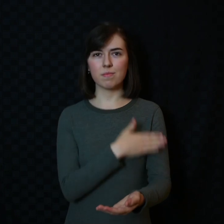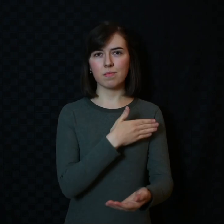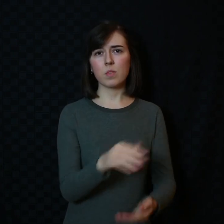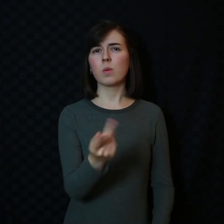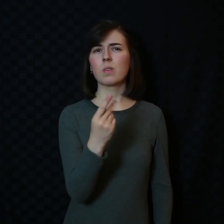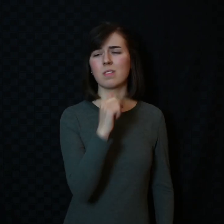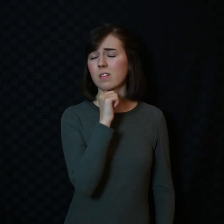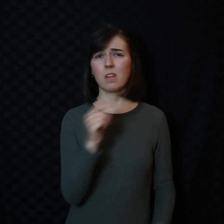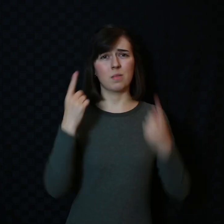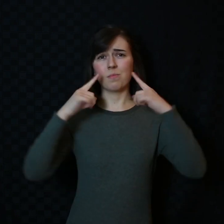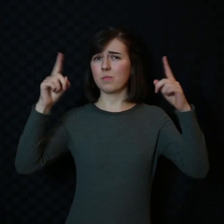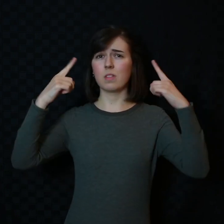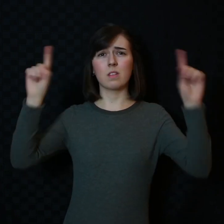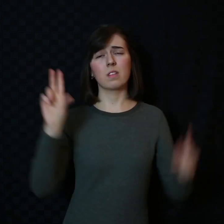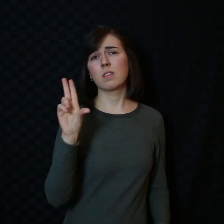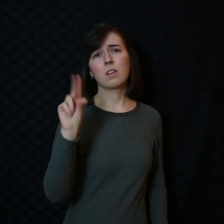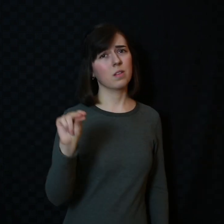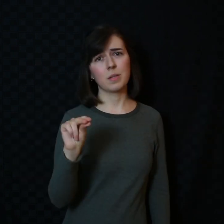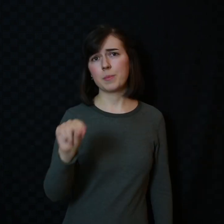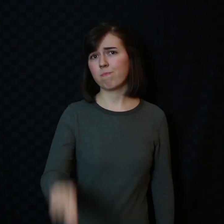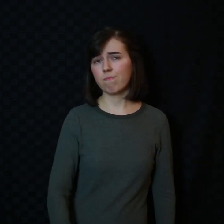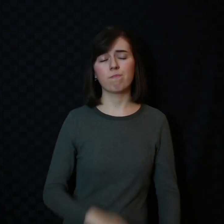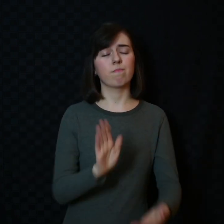We not success, no